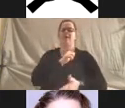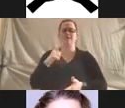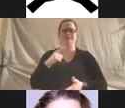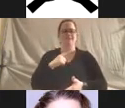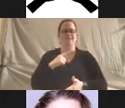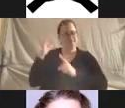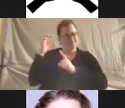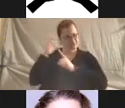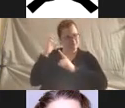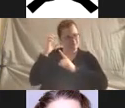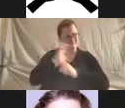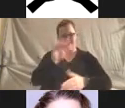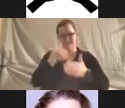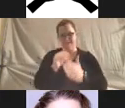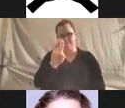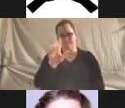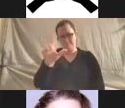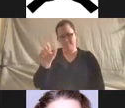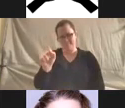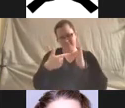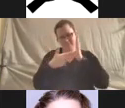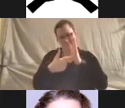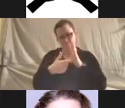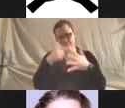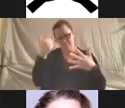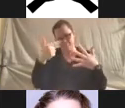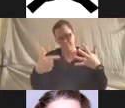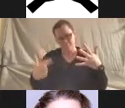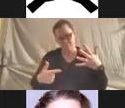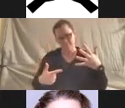All of these bills that I'm giving examples of, they were all championed by OHEA.